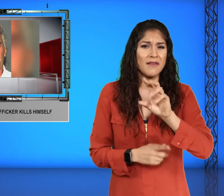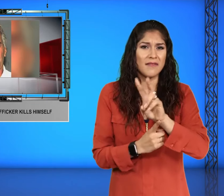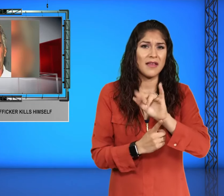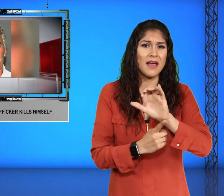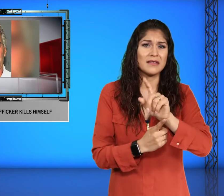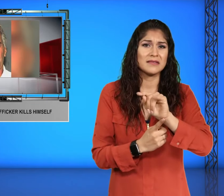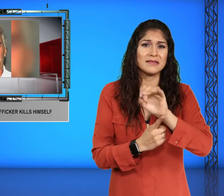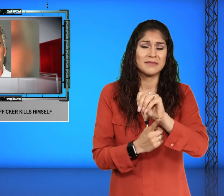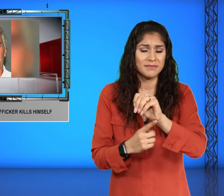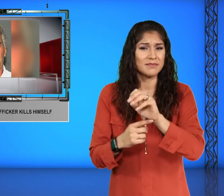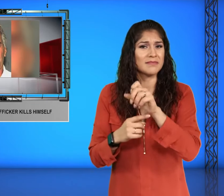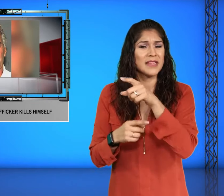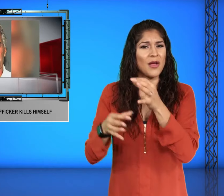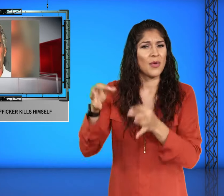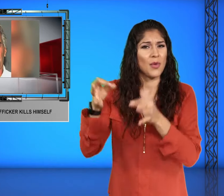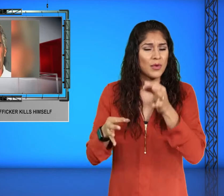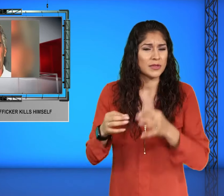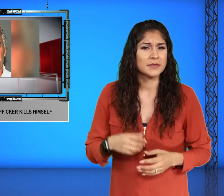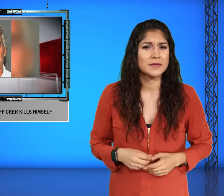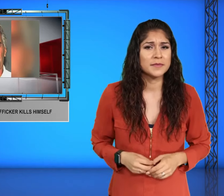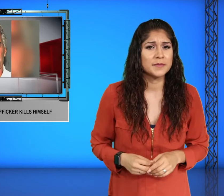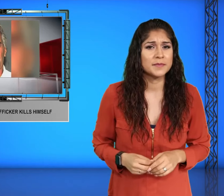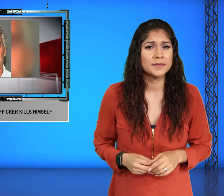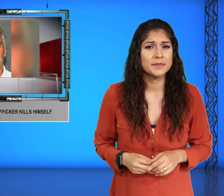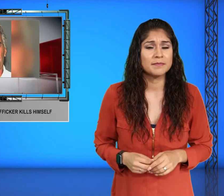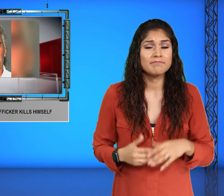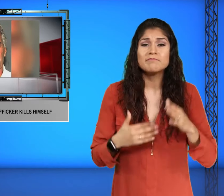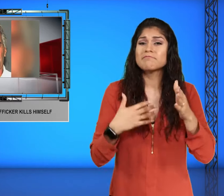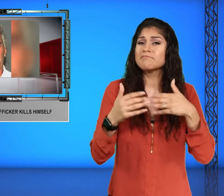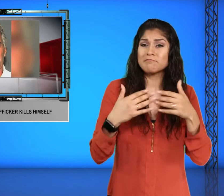alleged victims in court.